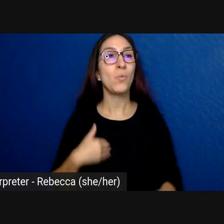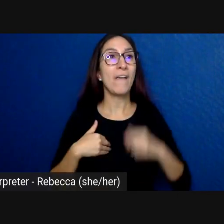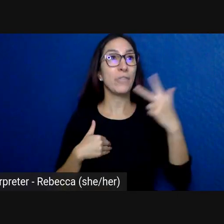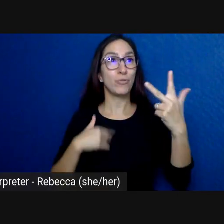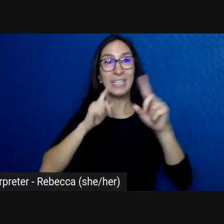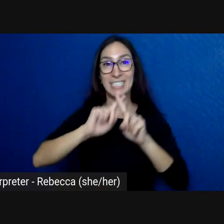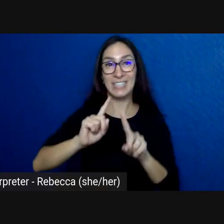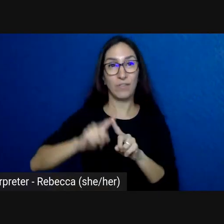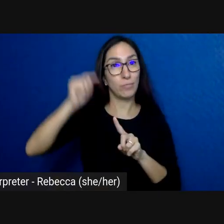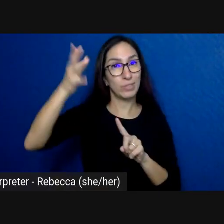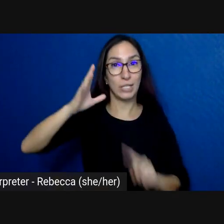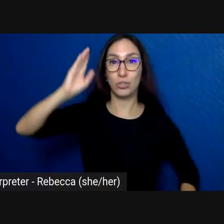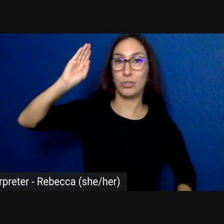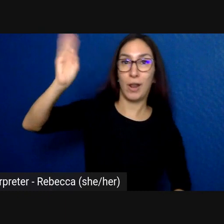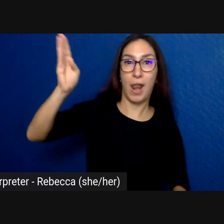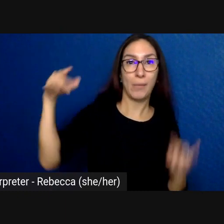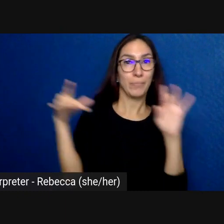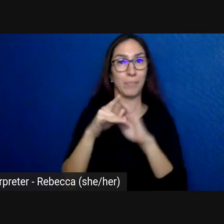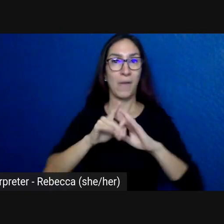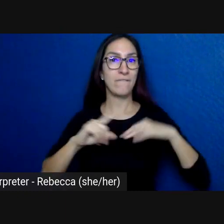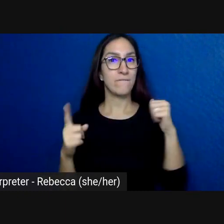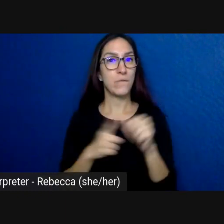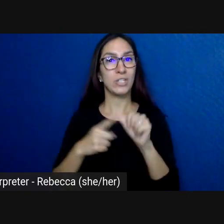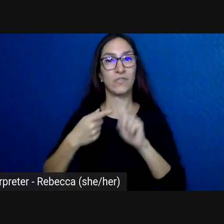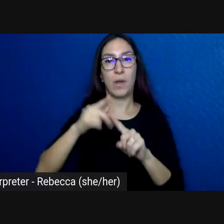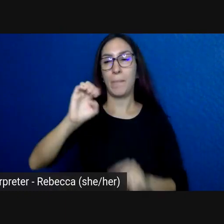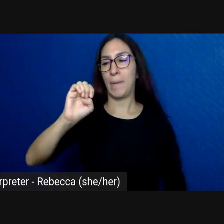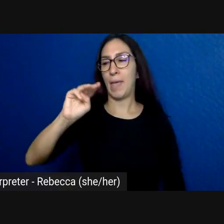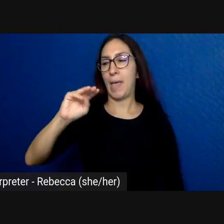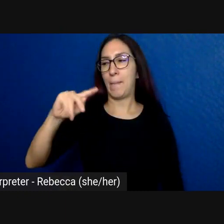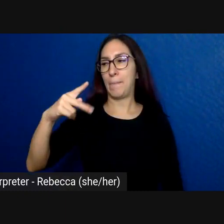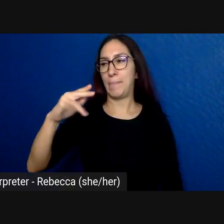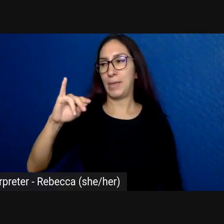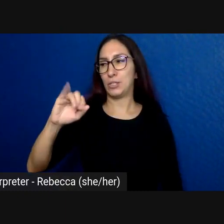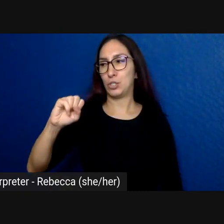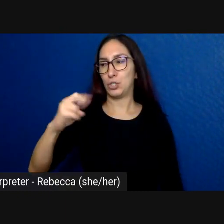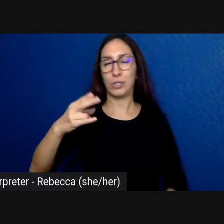The very first one will be from Empish Thomas, freelance writer and blogger.